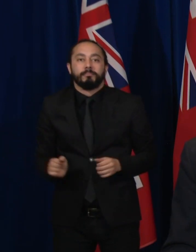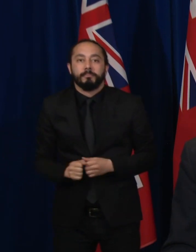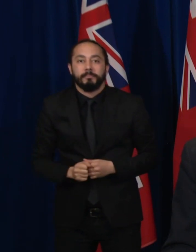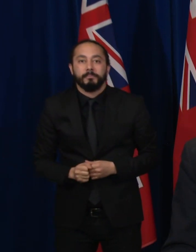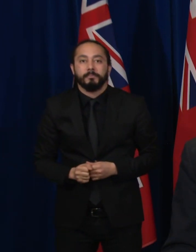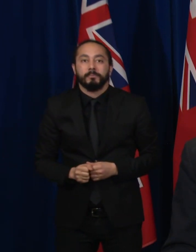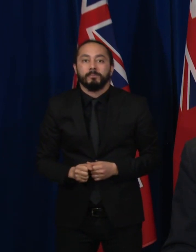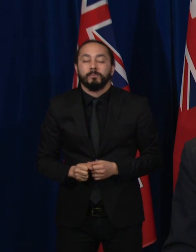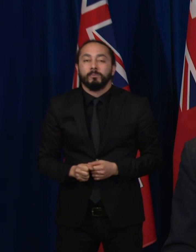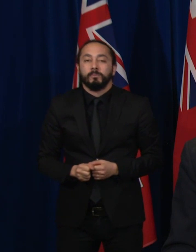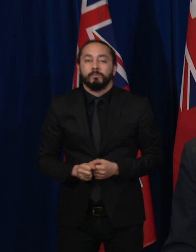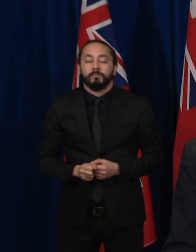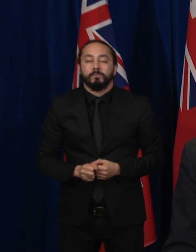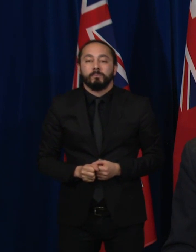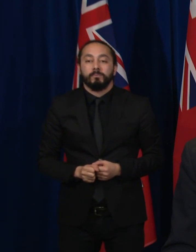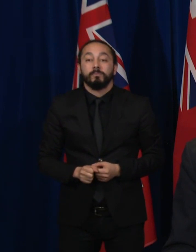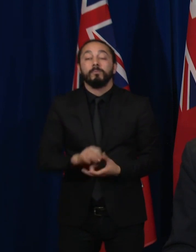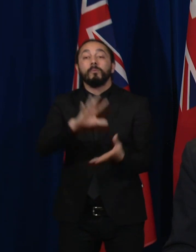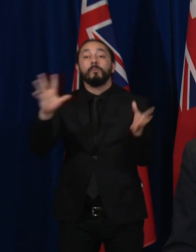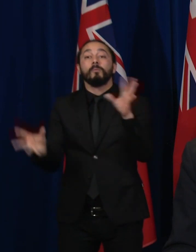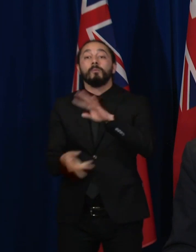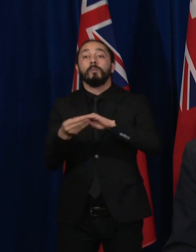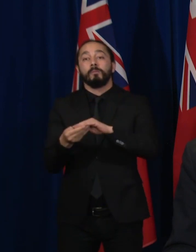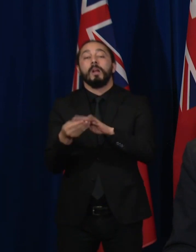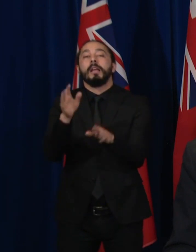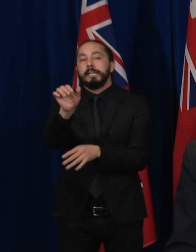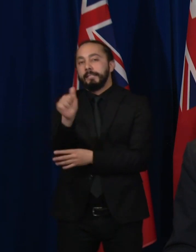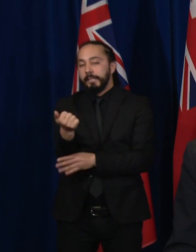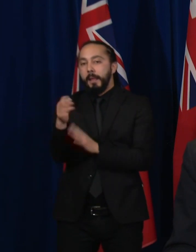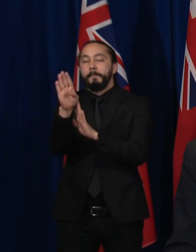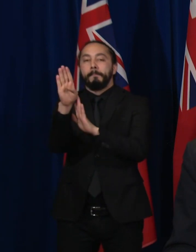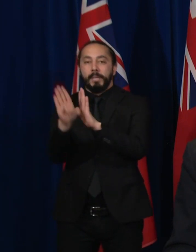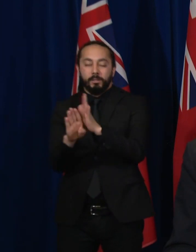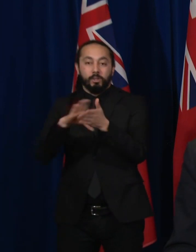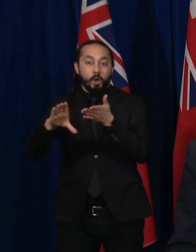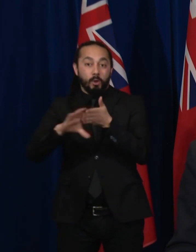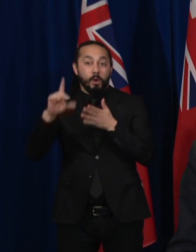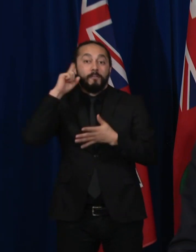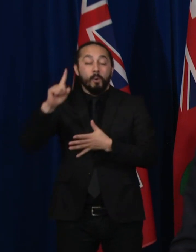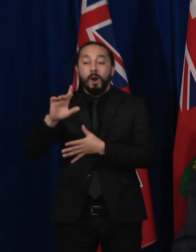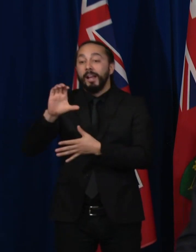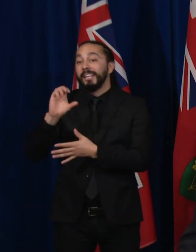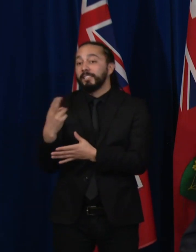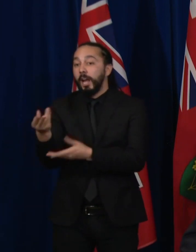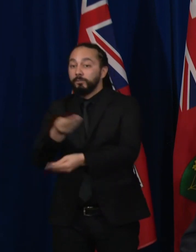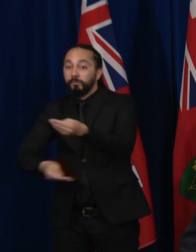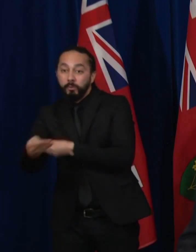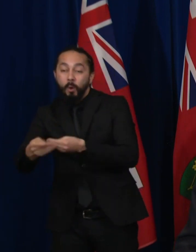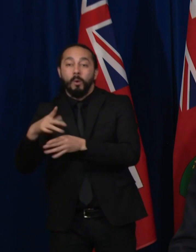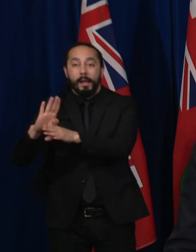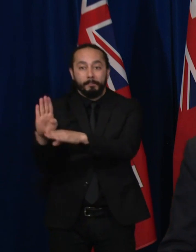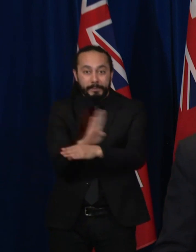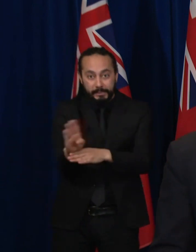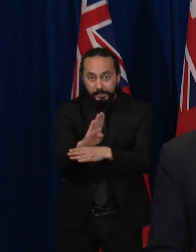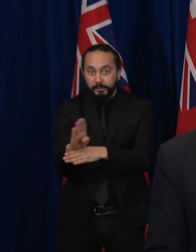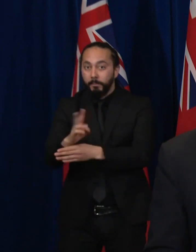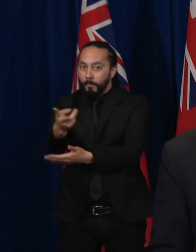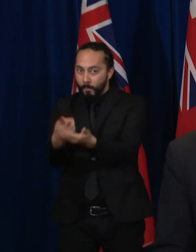these supports make $10 billion available to support cash flow for Now we are engaged in a great civil war, people and businesses. Our government is also cutting taxes by $355 million